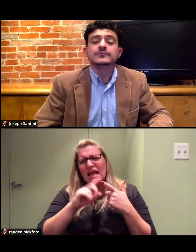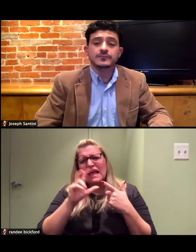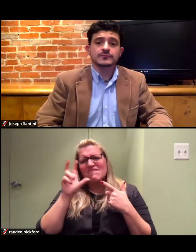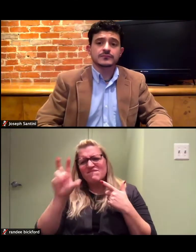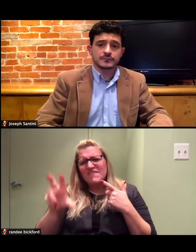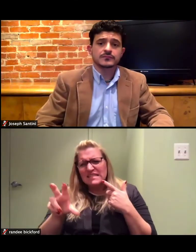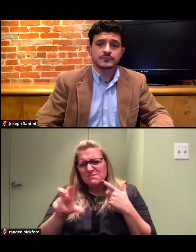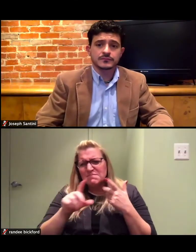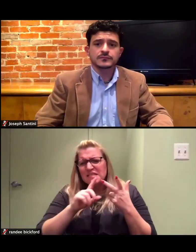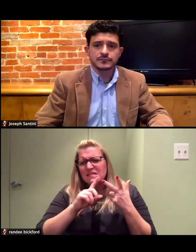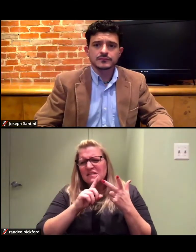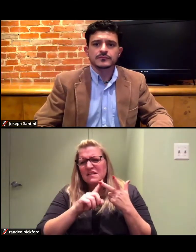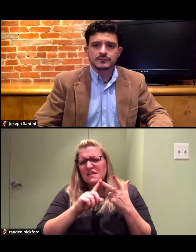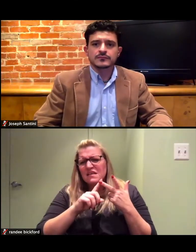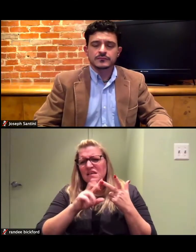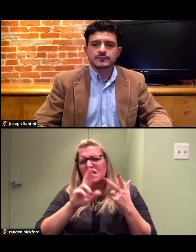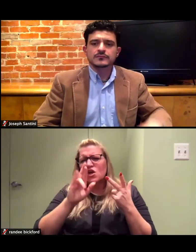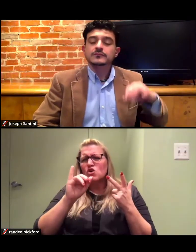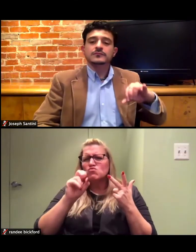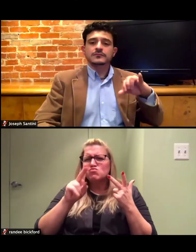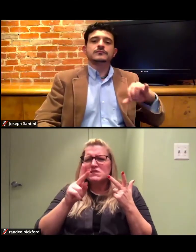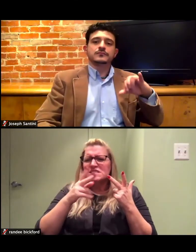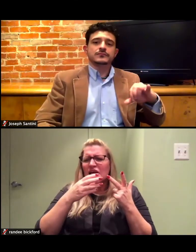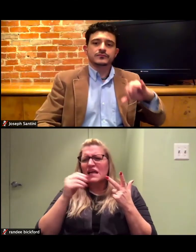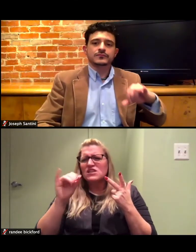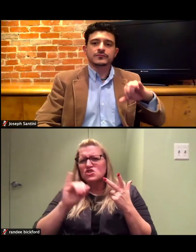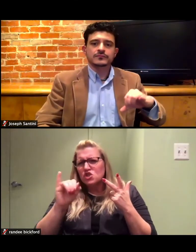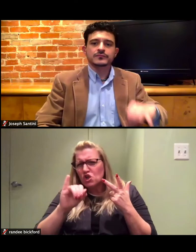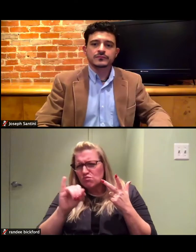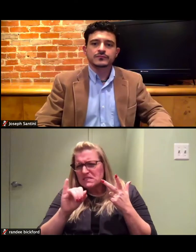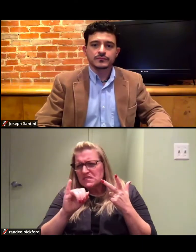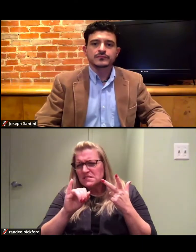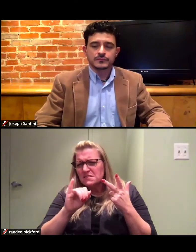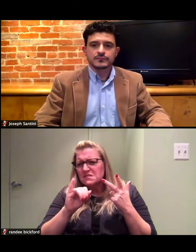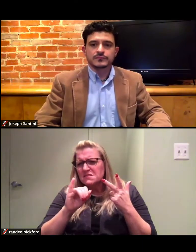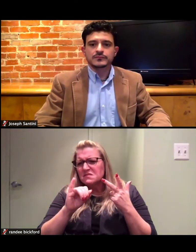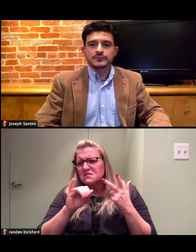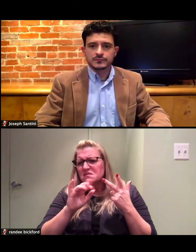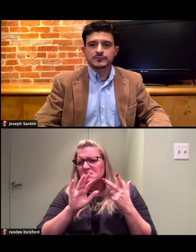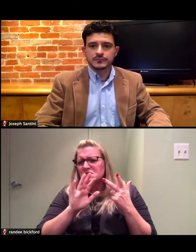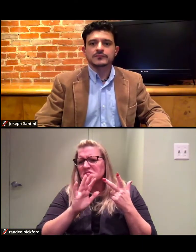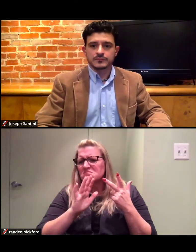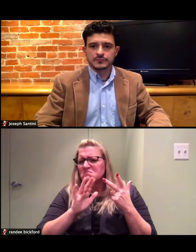I think it could go to investment, credit, debit, risk and insurance.